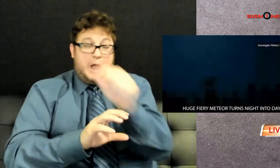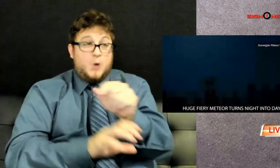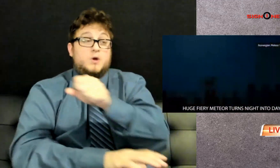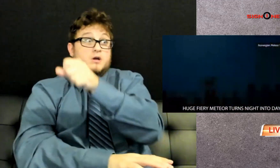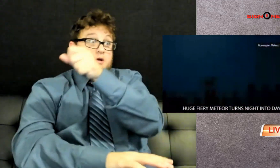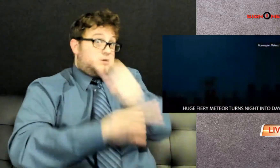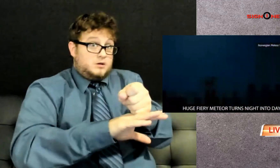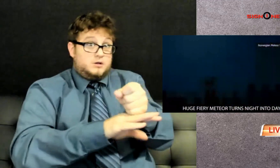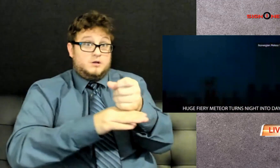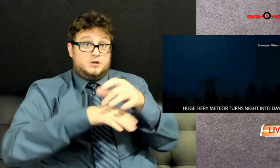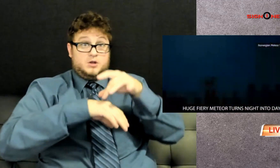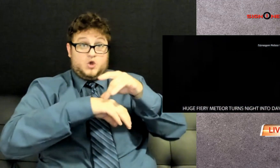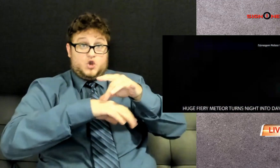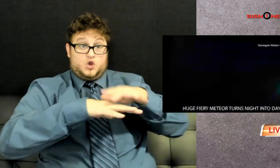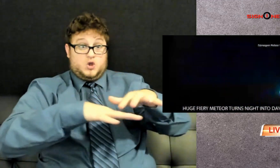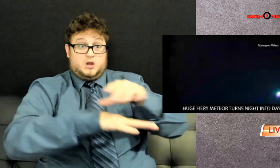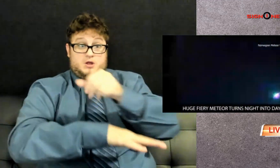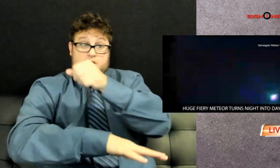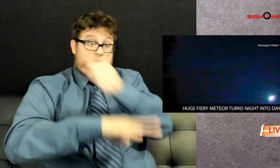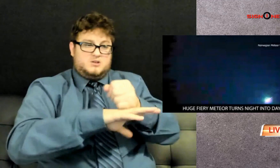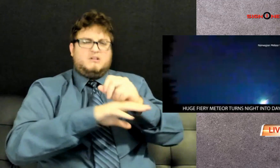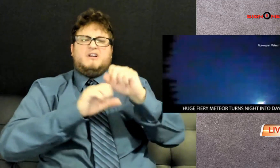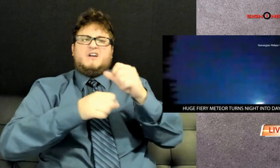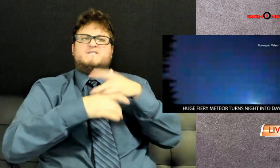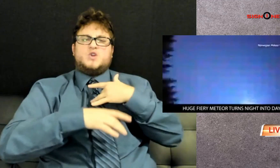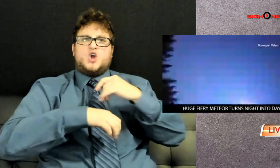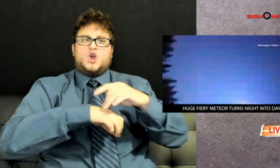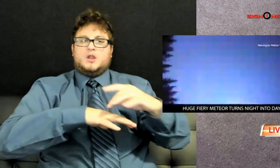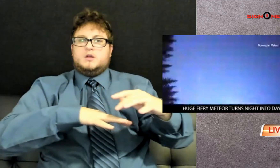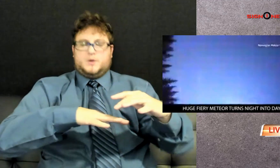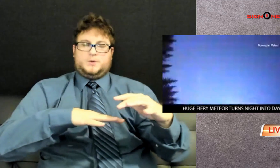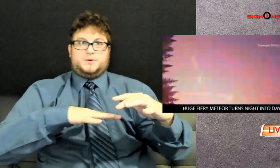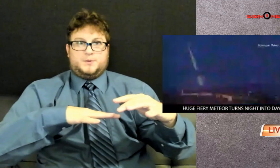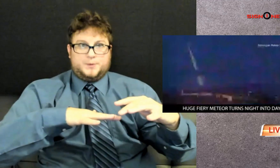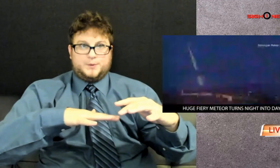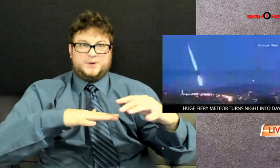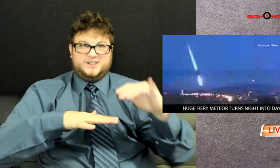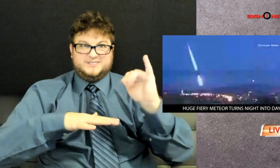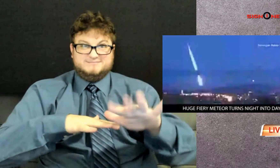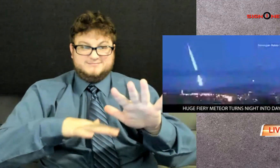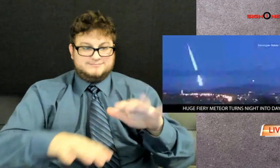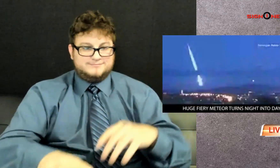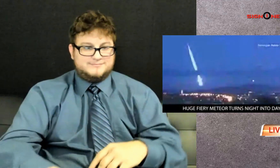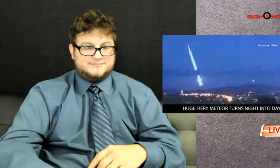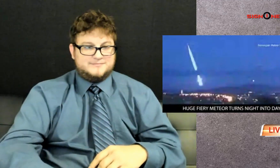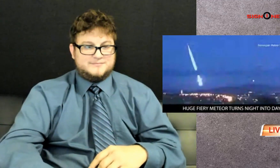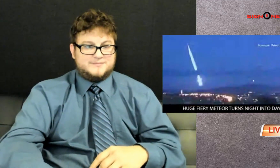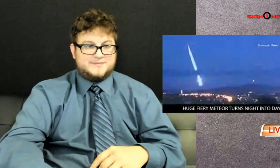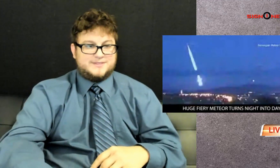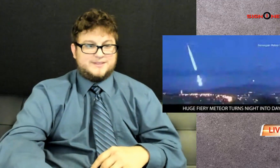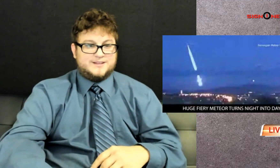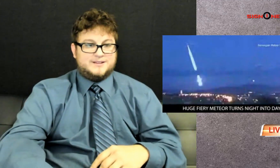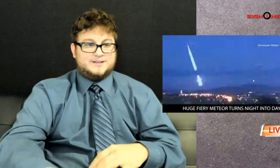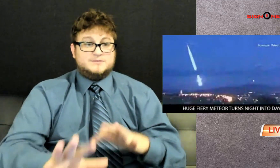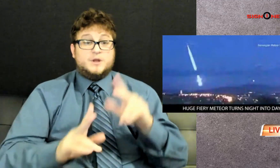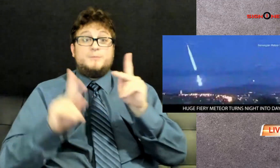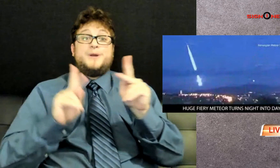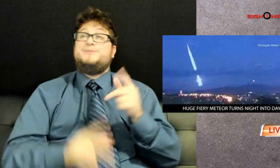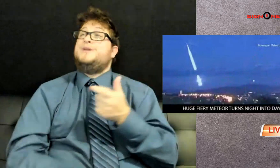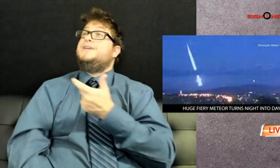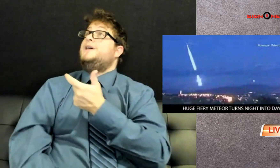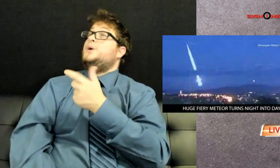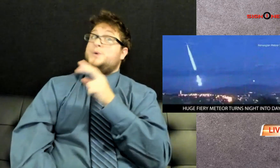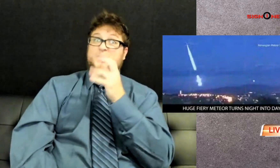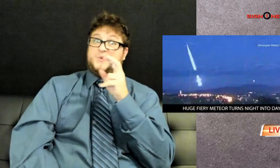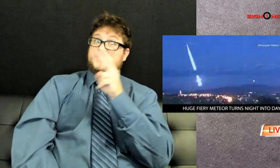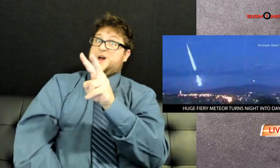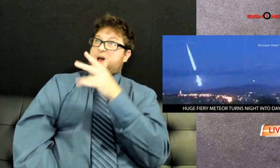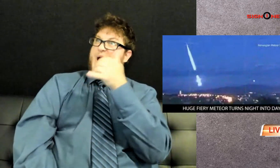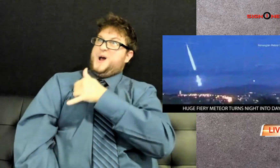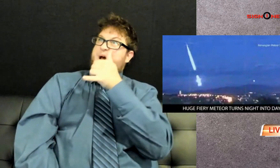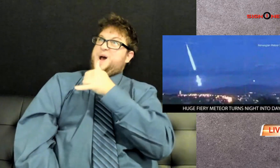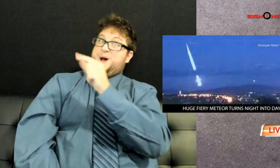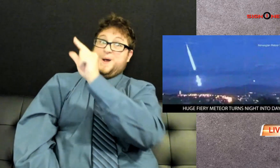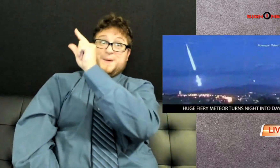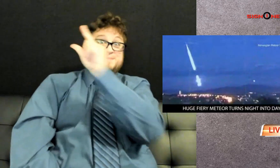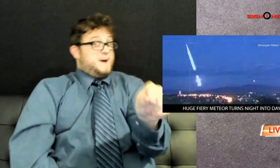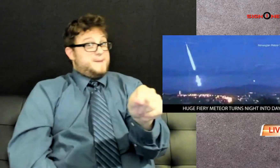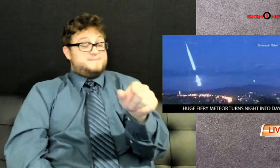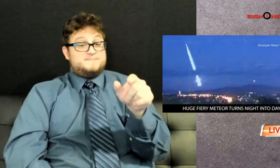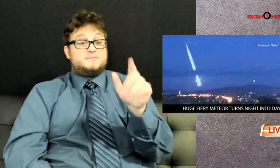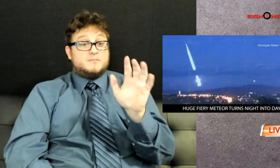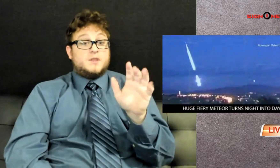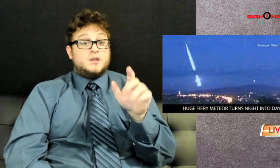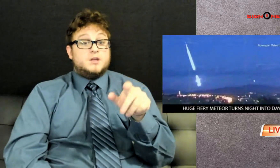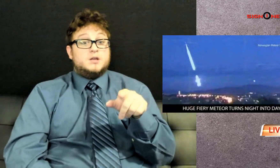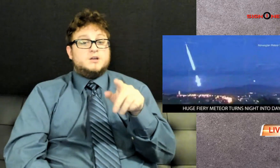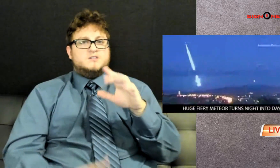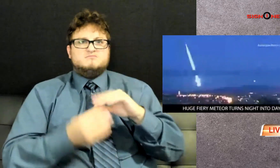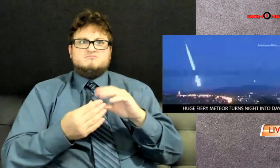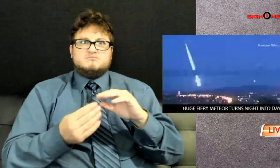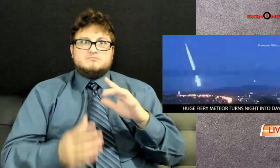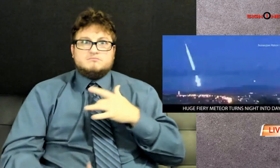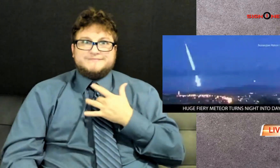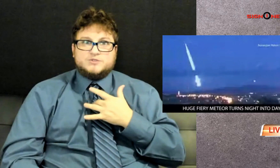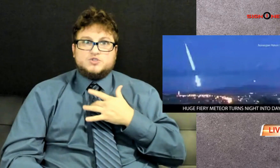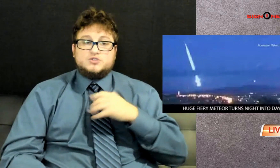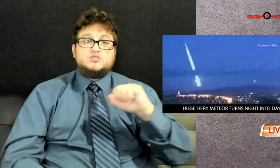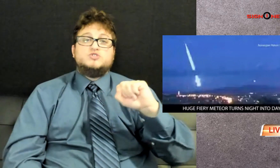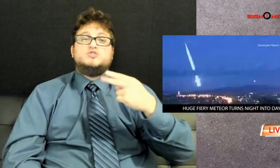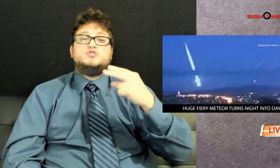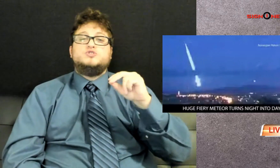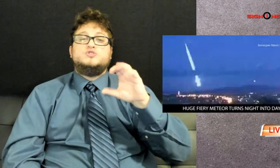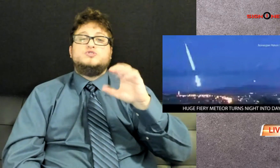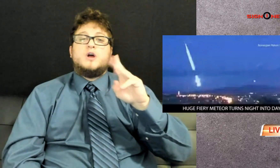speed of more than 9 miles per second and caused a seismic event when it touched down